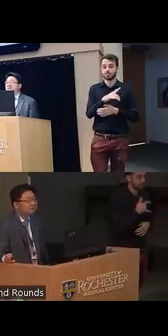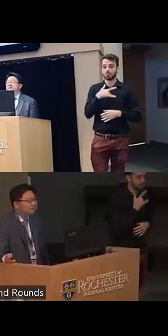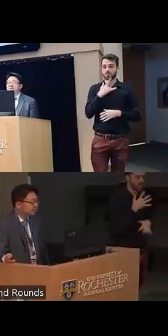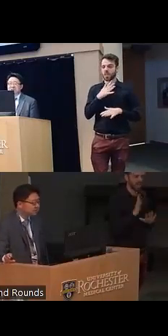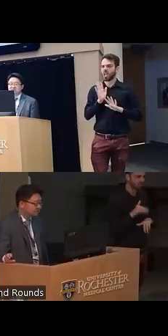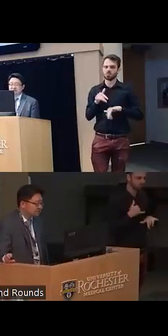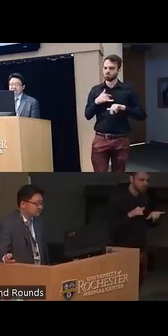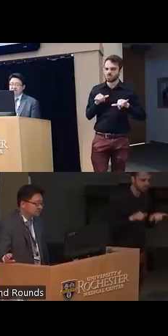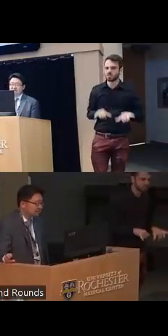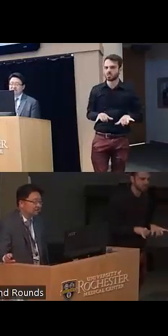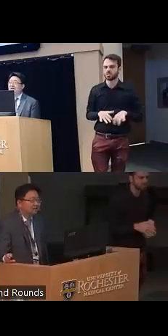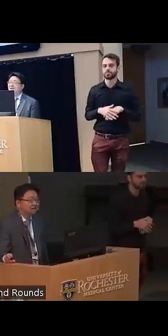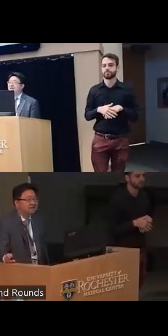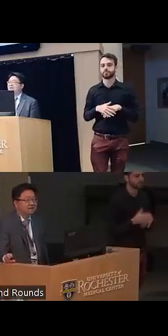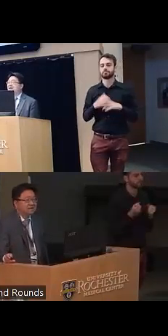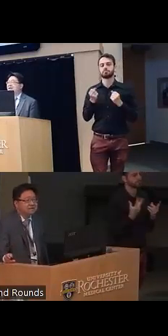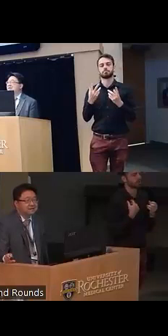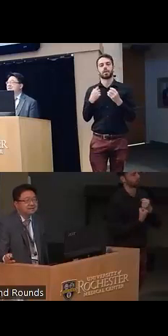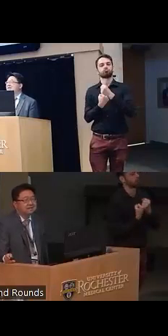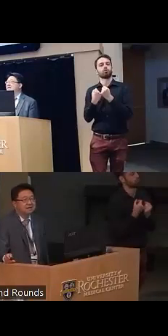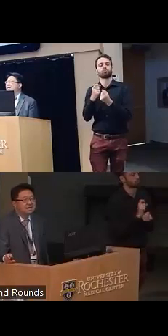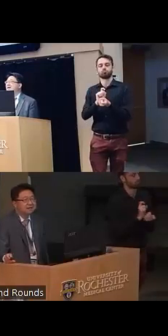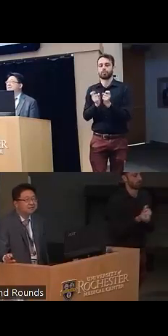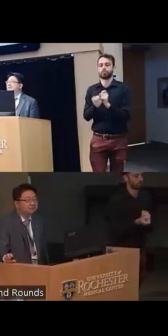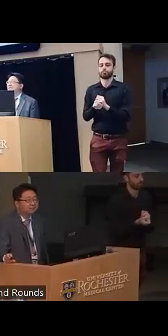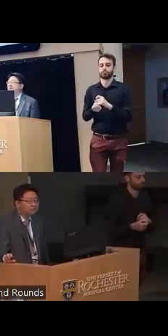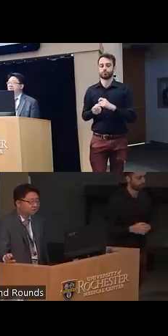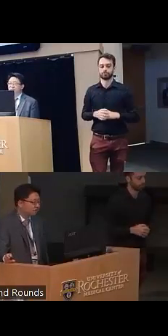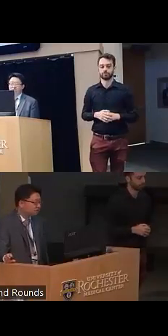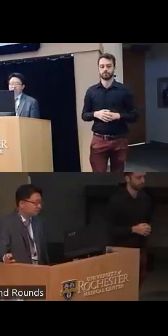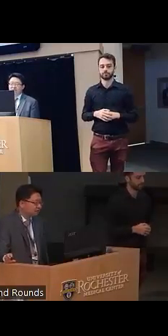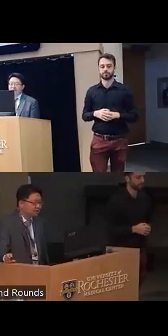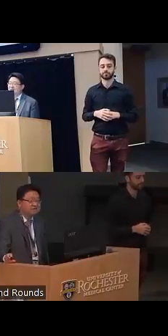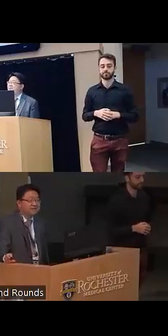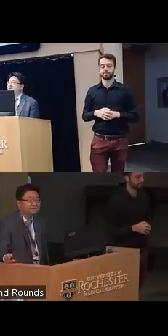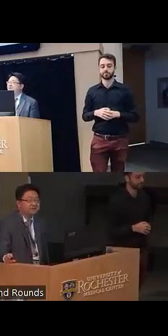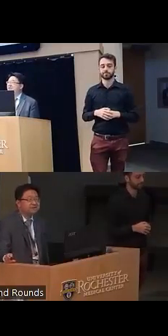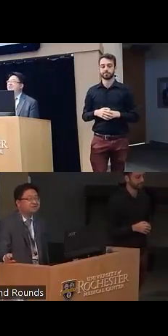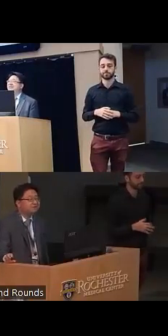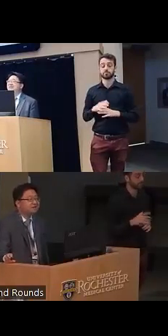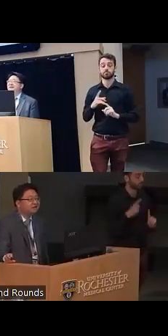with the divisional structure that was essentially aimed for growth and expansion each area